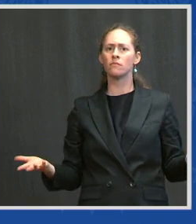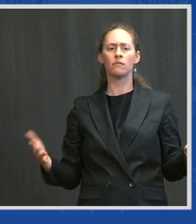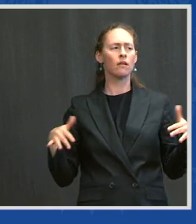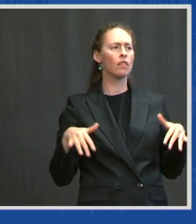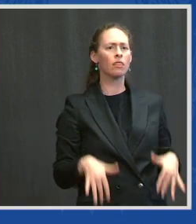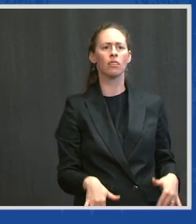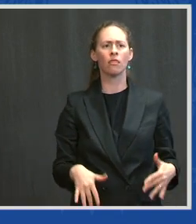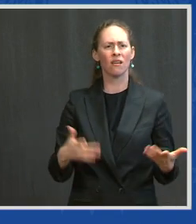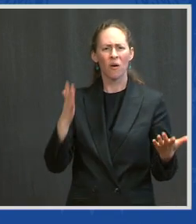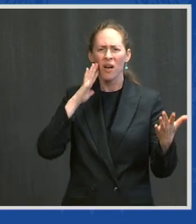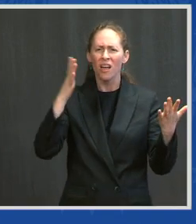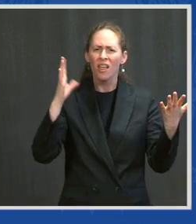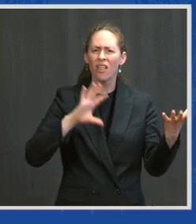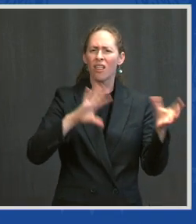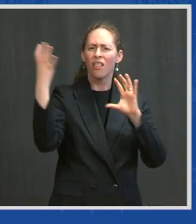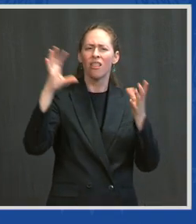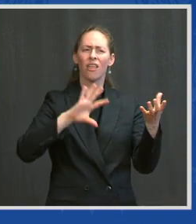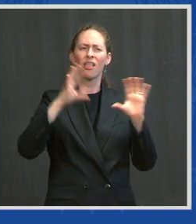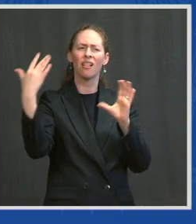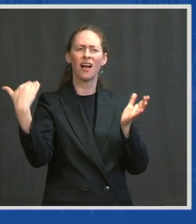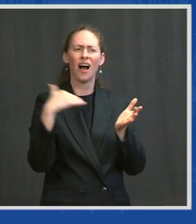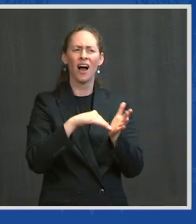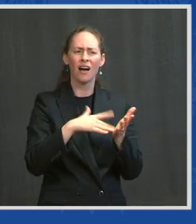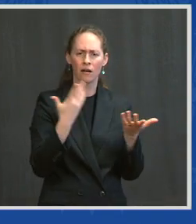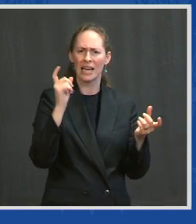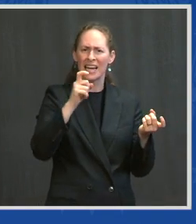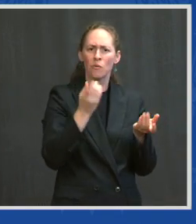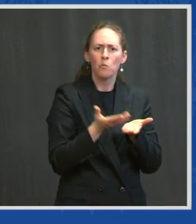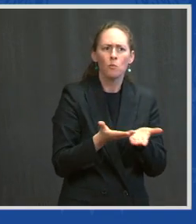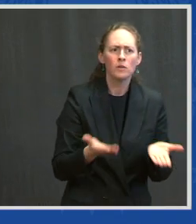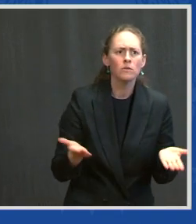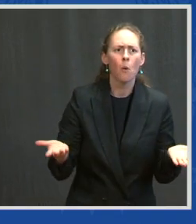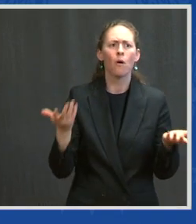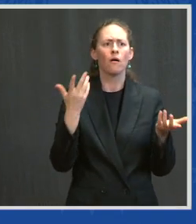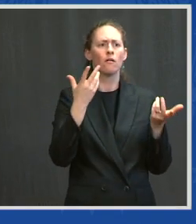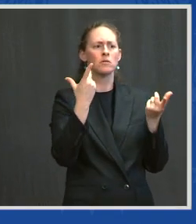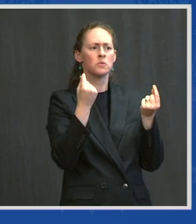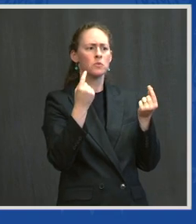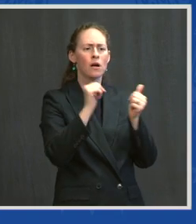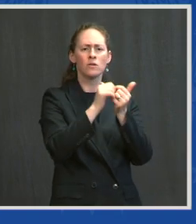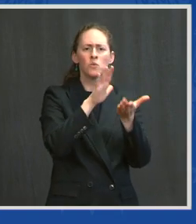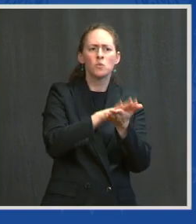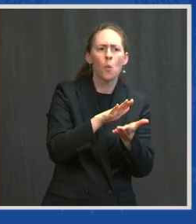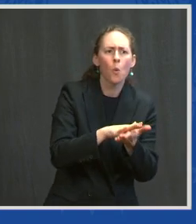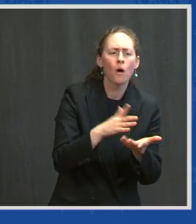to public housing or for schools or for -- for mentors to help them find their way,